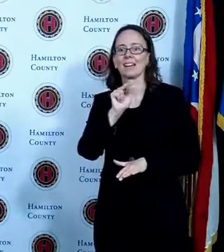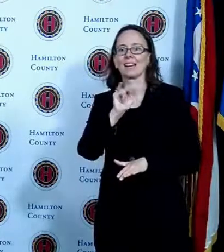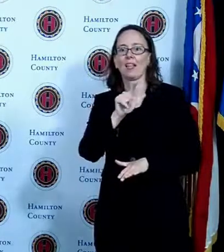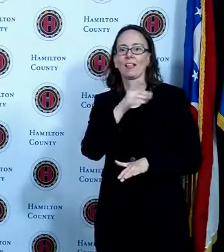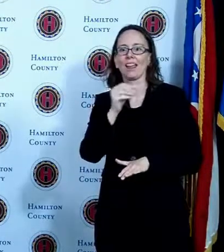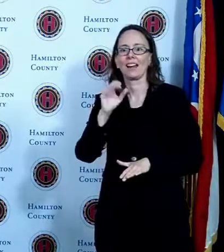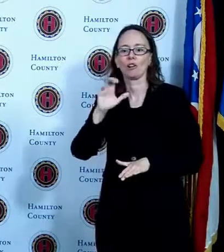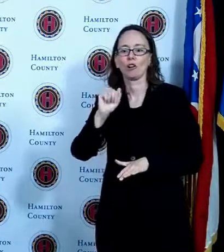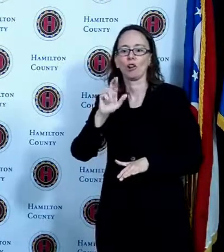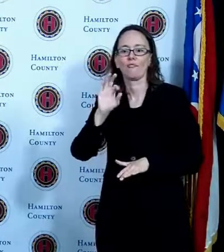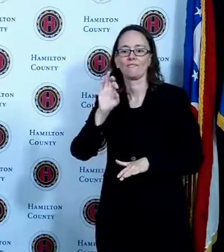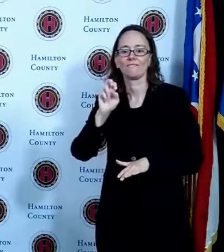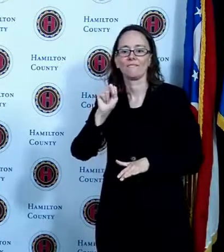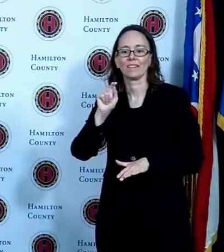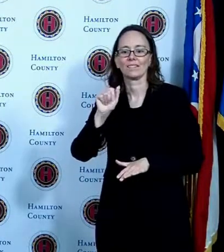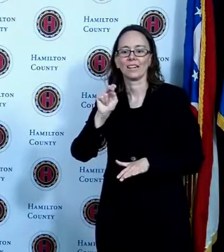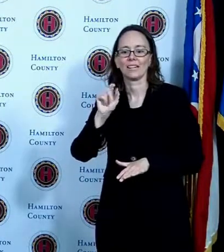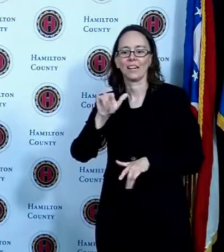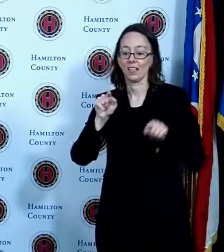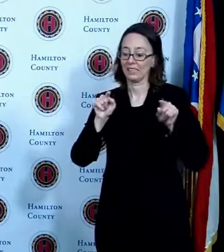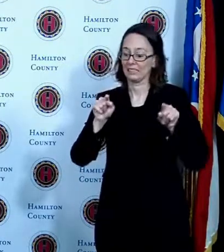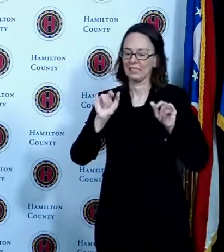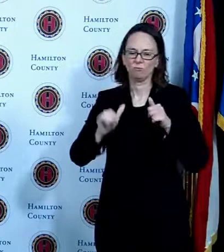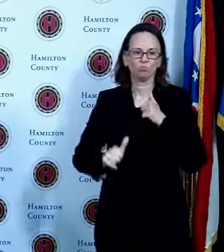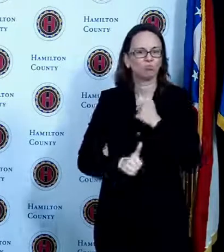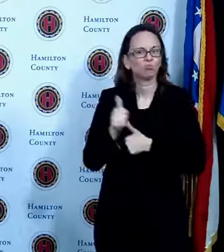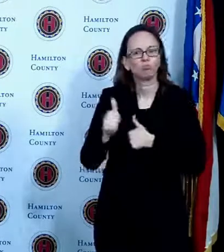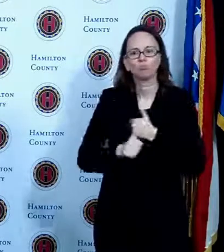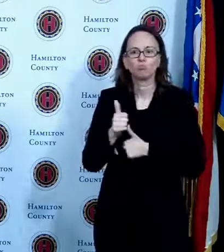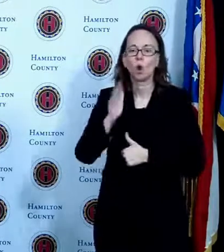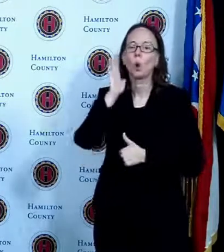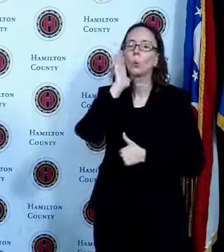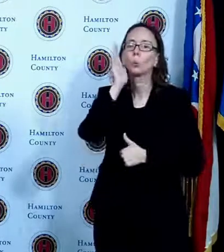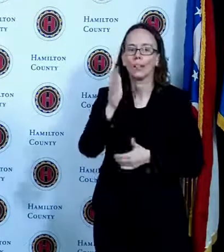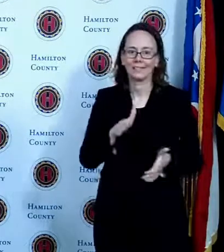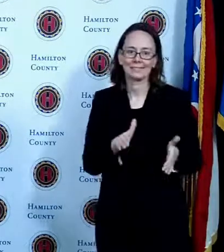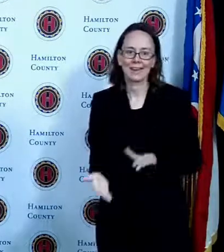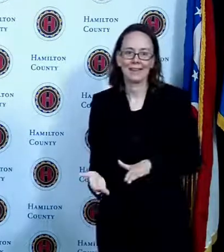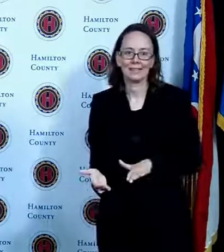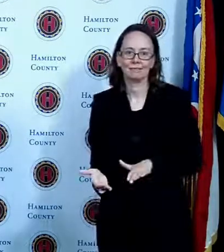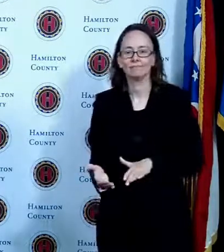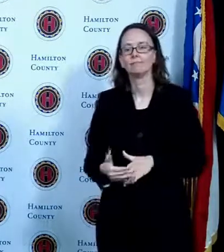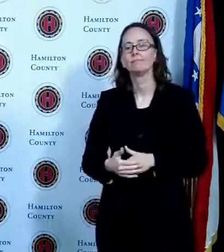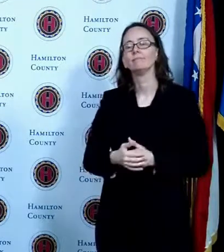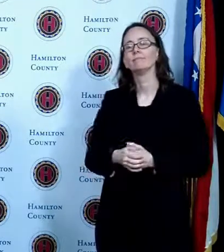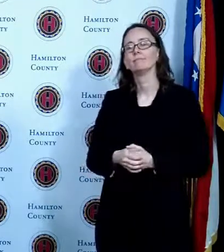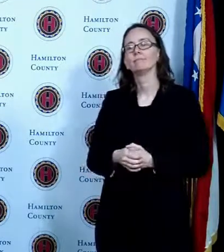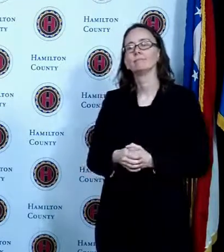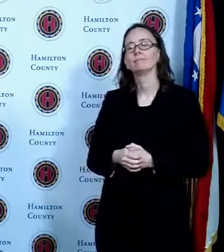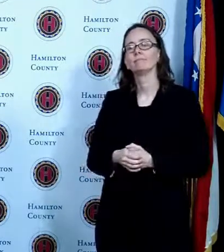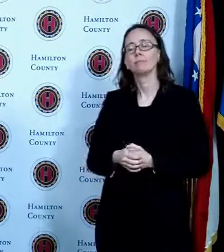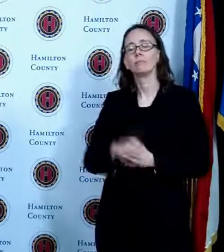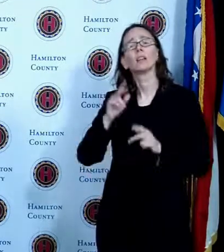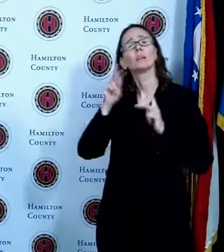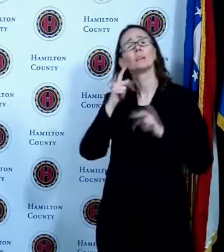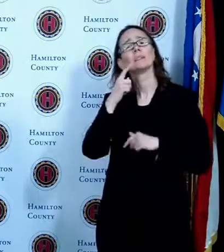that and when we talk about these techniques of harm reduction we'll get pushed back and people will say well wait a minute you're enabling drug users